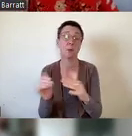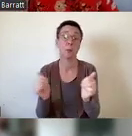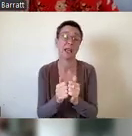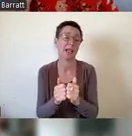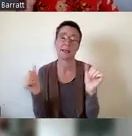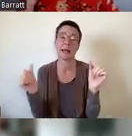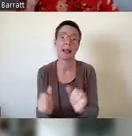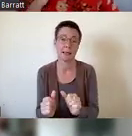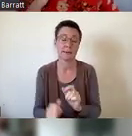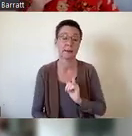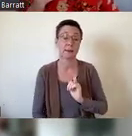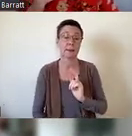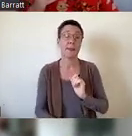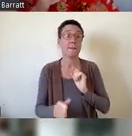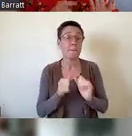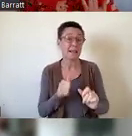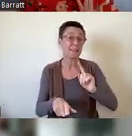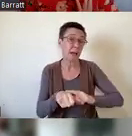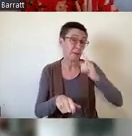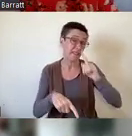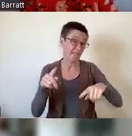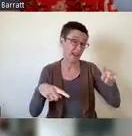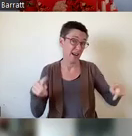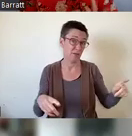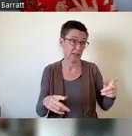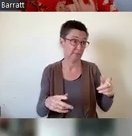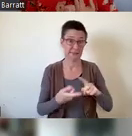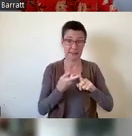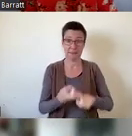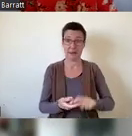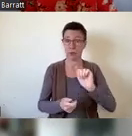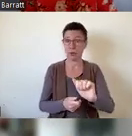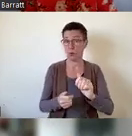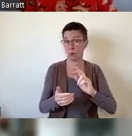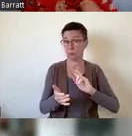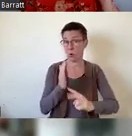The best time will vary according to your organization, according to your personal profile.